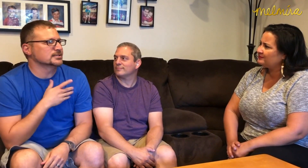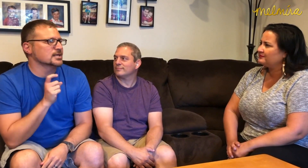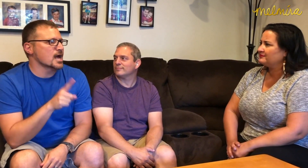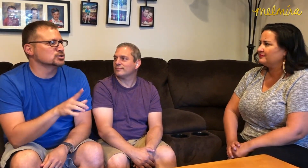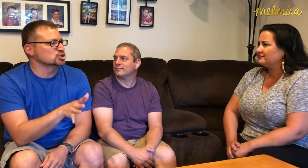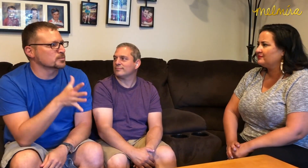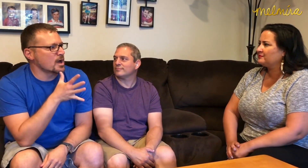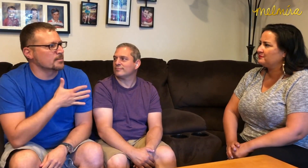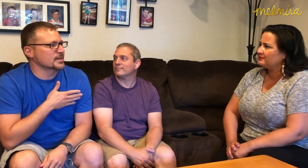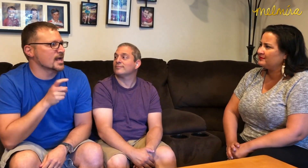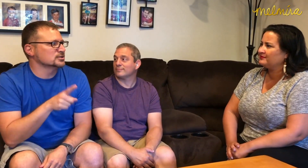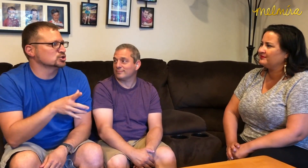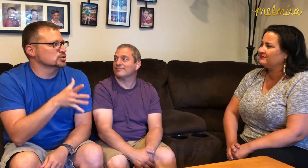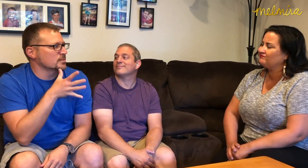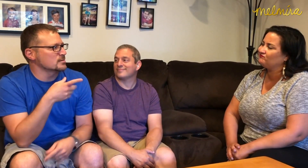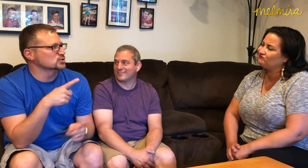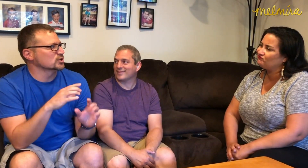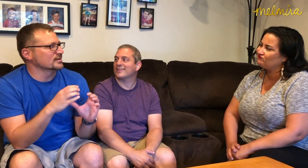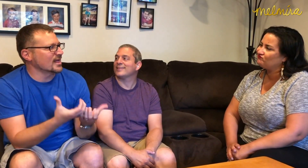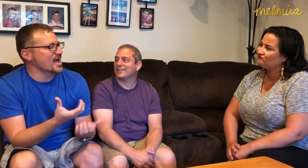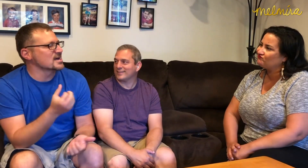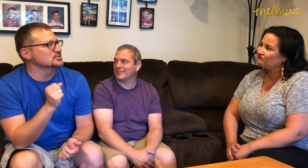"Please ask your mom," during class.